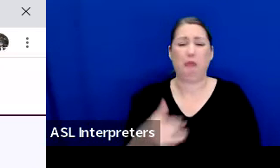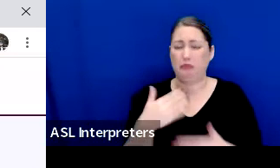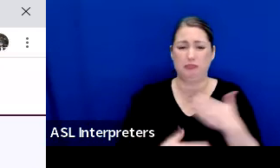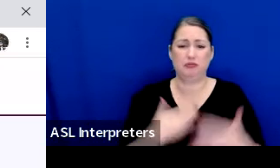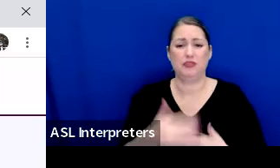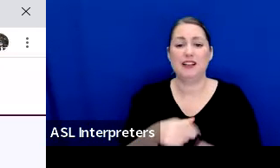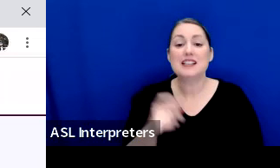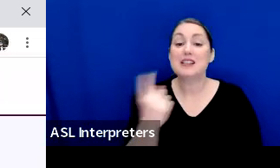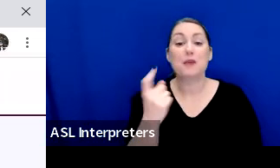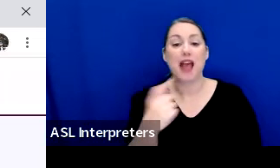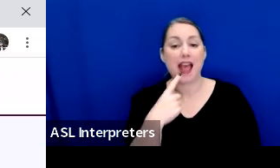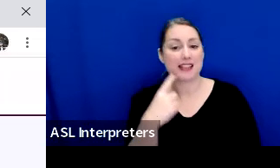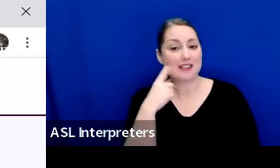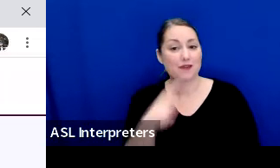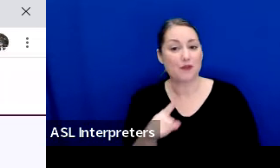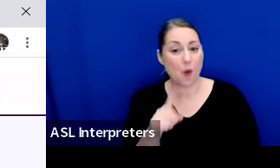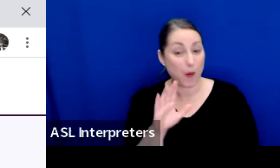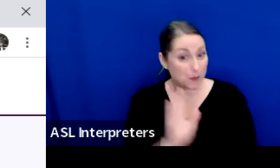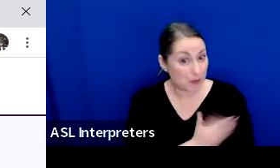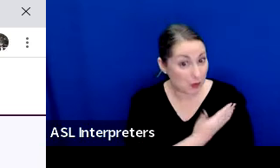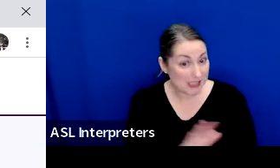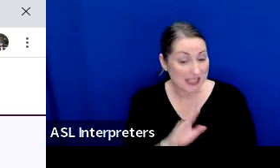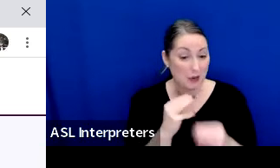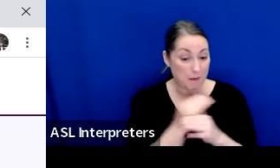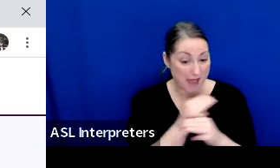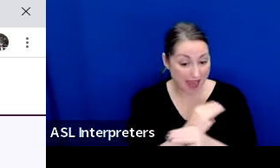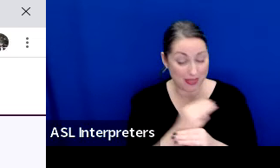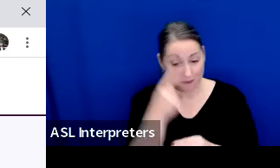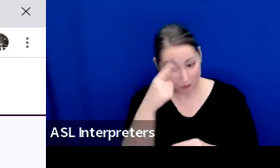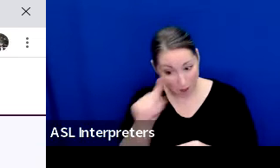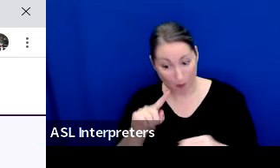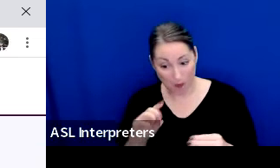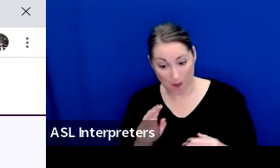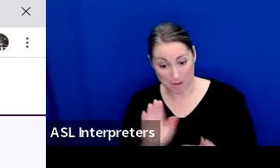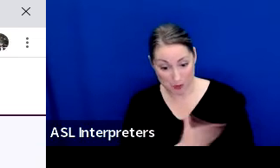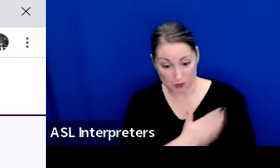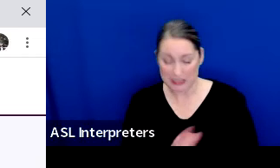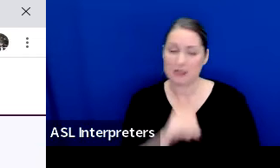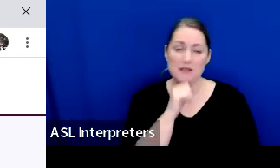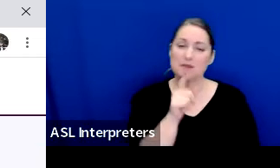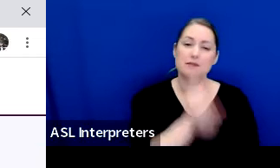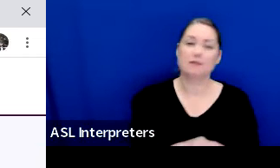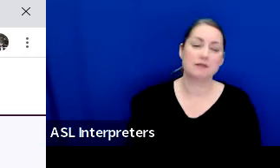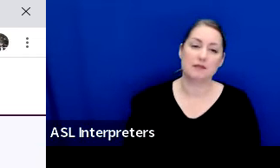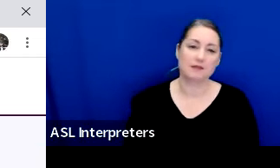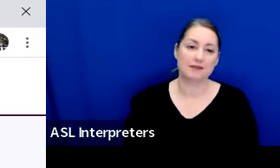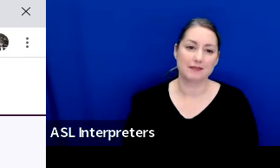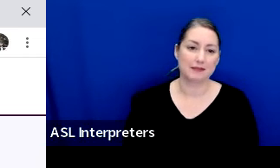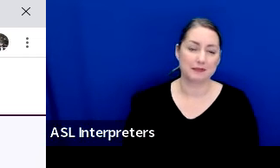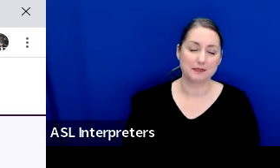Actually, sorry. Or math for music? I'm not sure I know. Not even close to that. There might be.